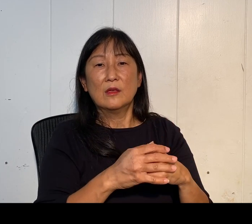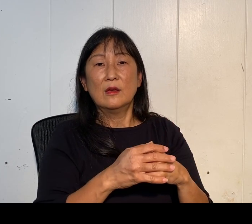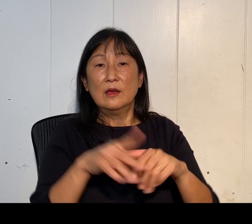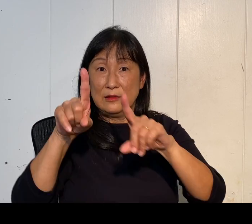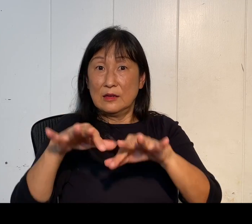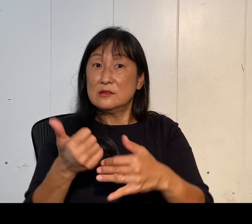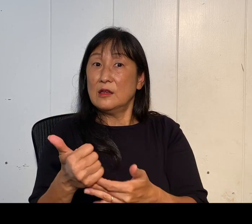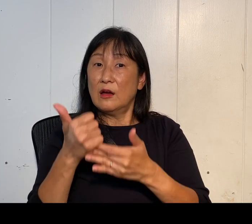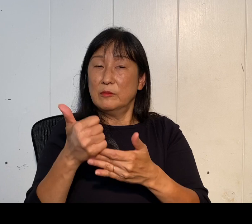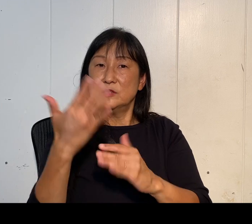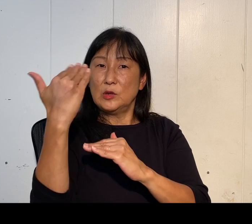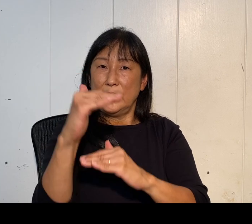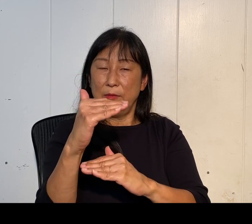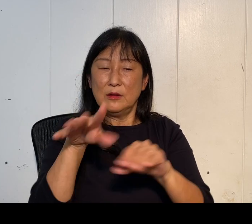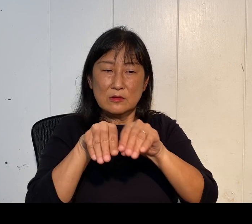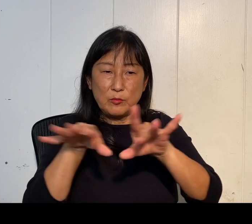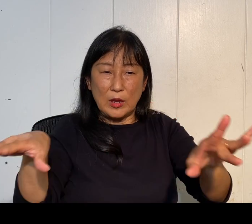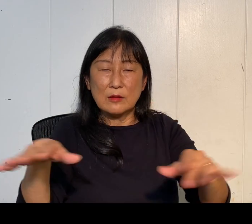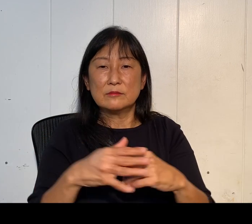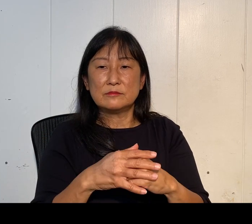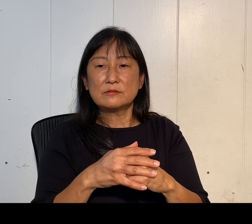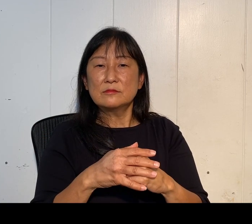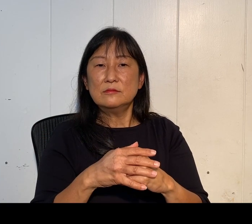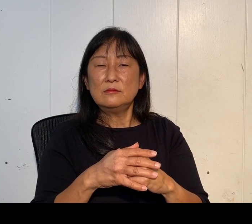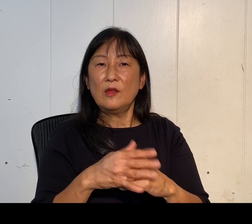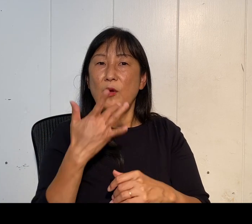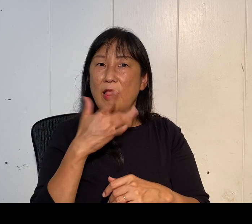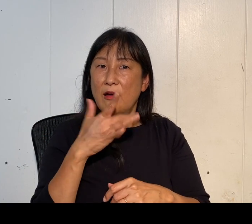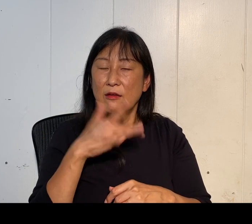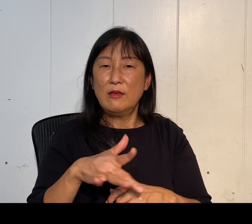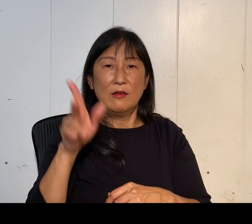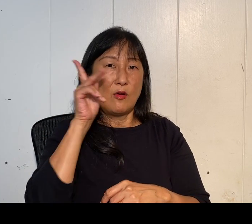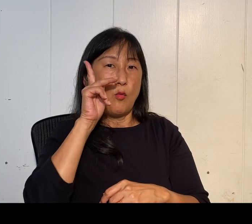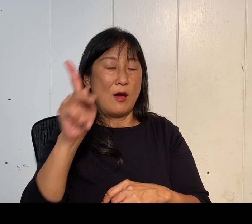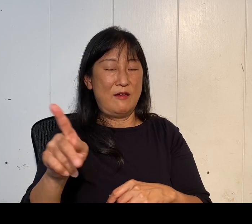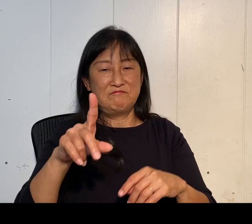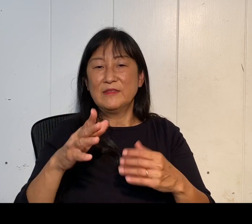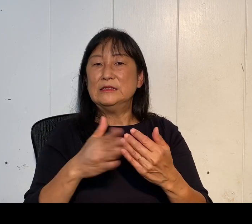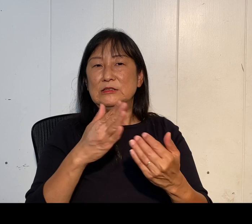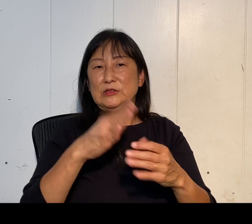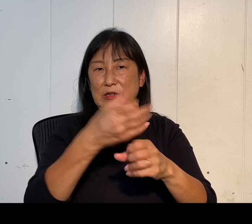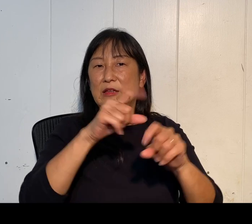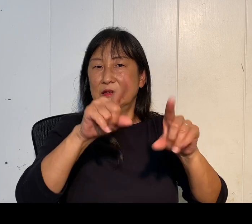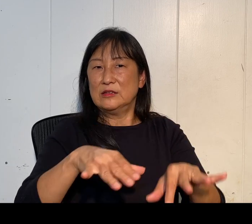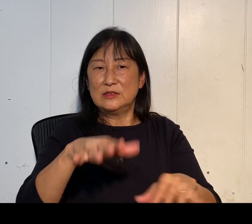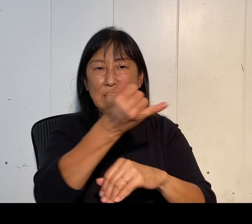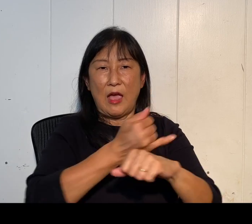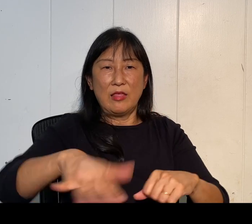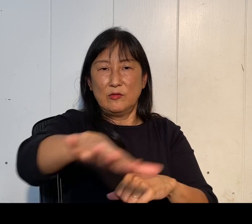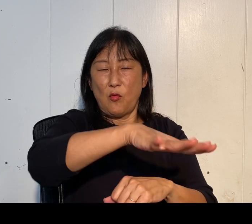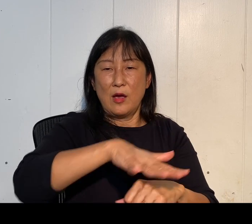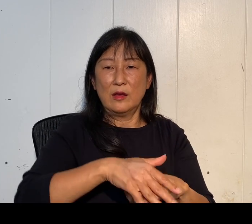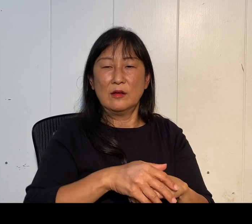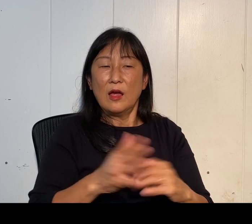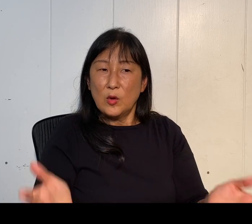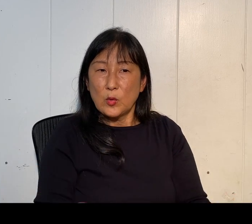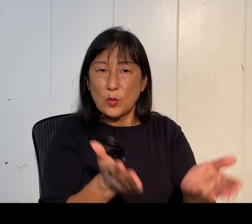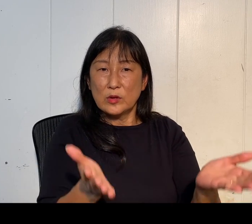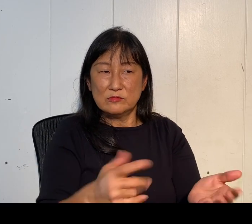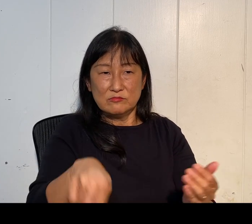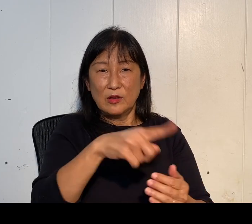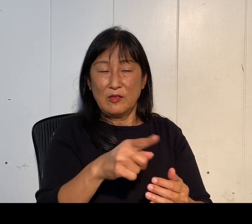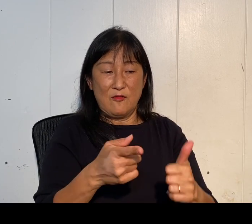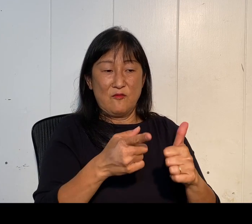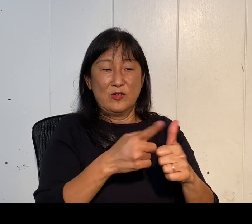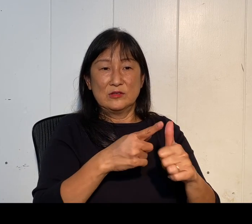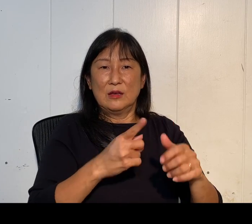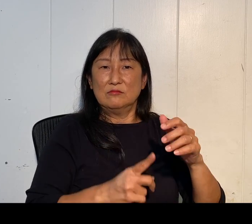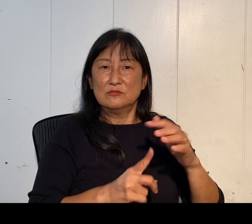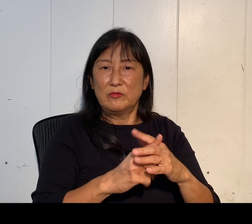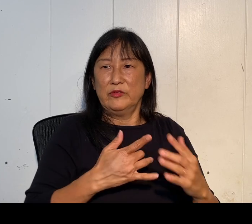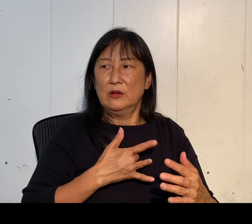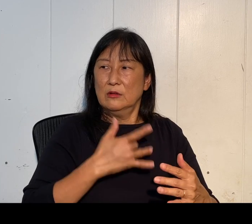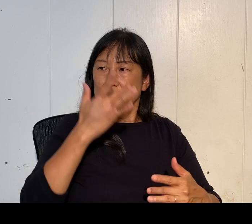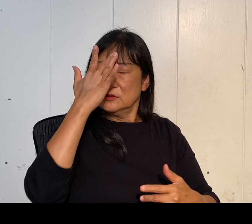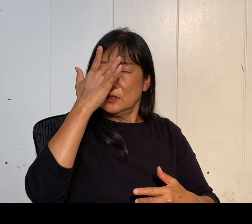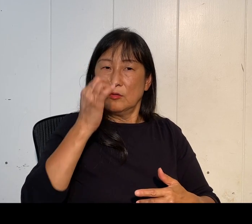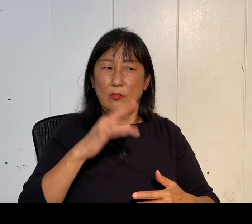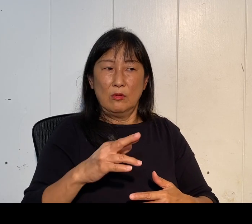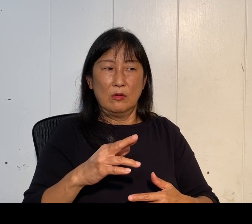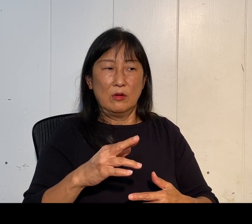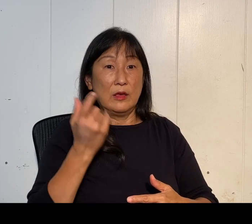Testing also helps limit disease spread. We are fortunate on Kauai that testing is readily available island-wide. I encourage residents to get tested at the first sign of feeling sick, or if they’ve been